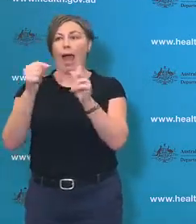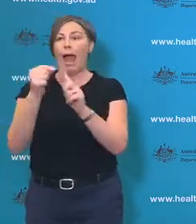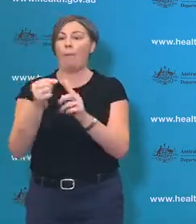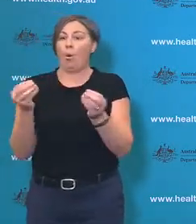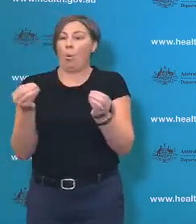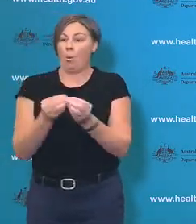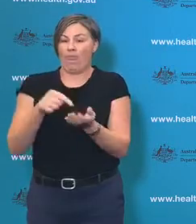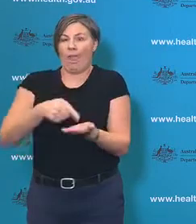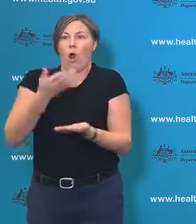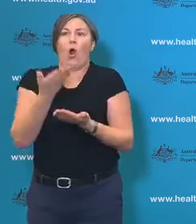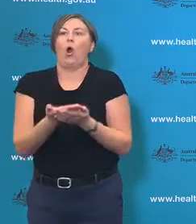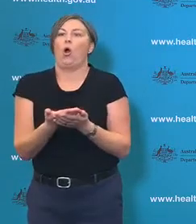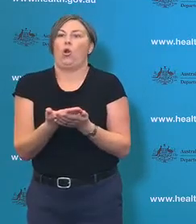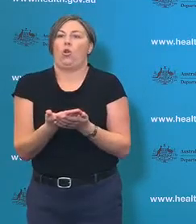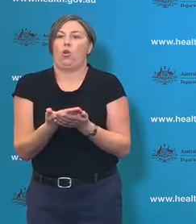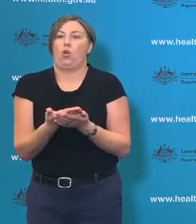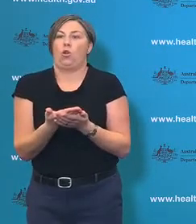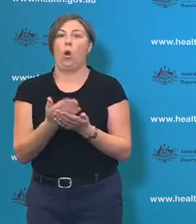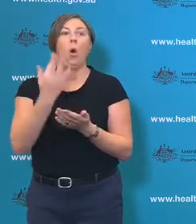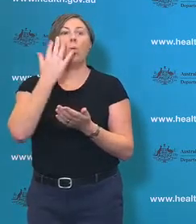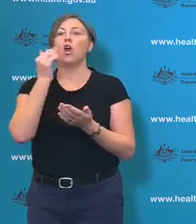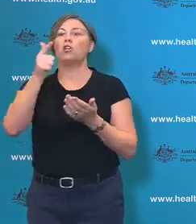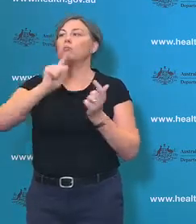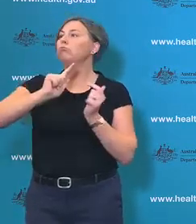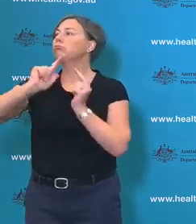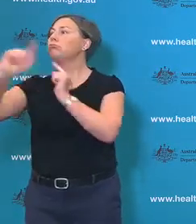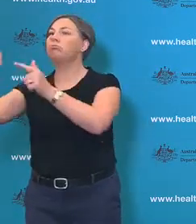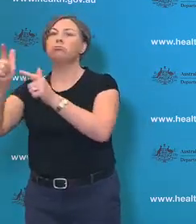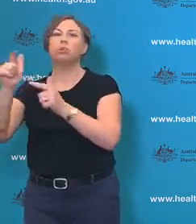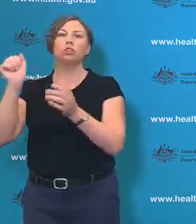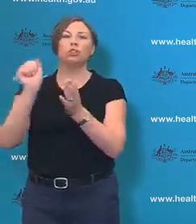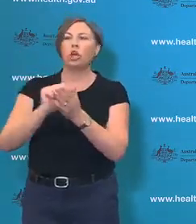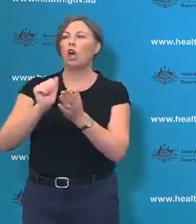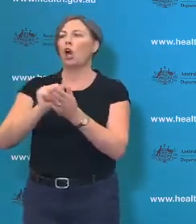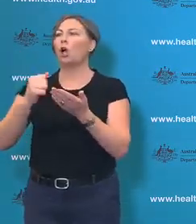please take your phone with you when you are leaving your home.There are reports